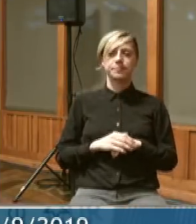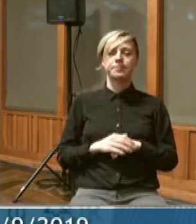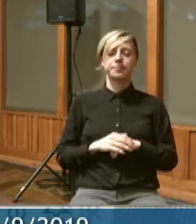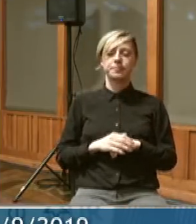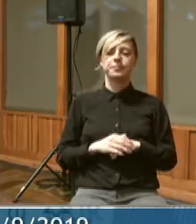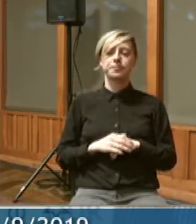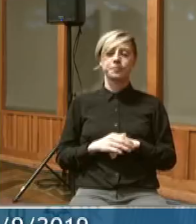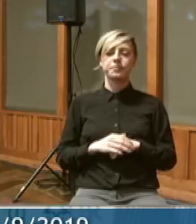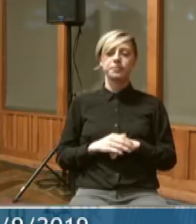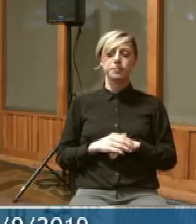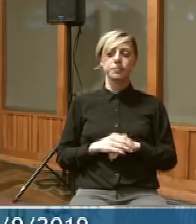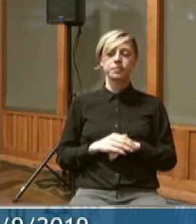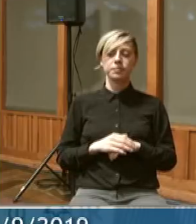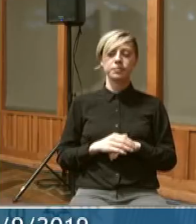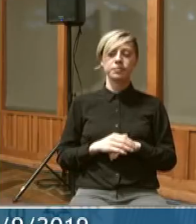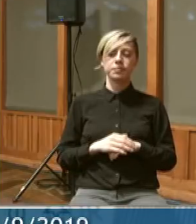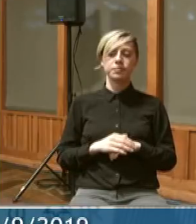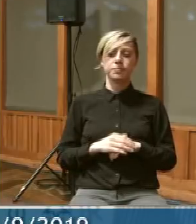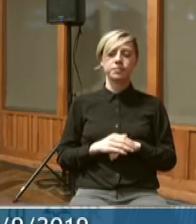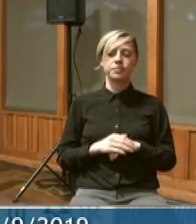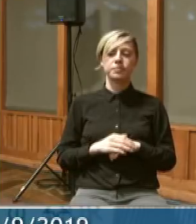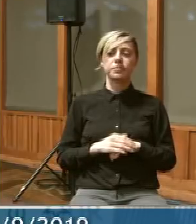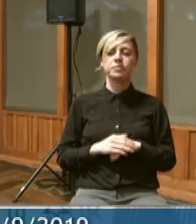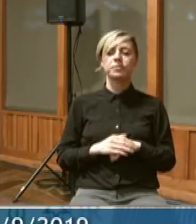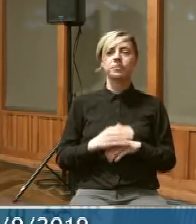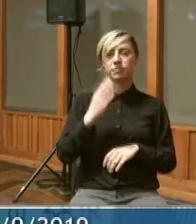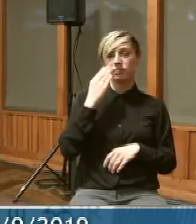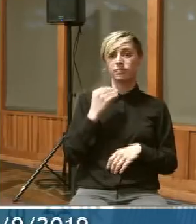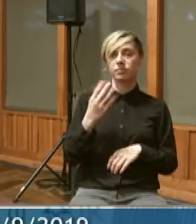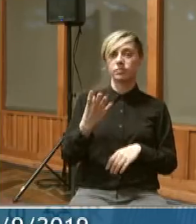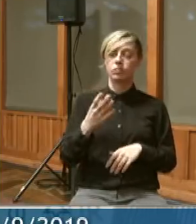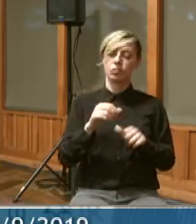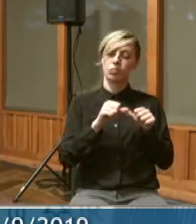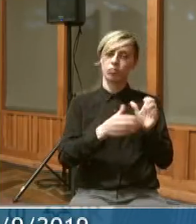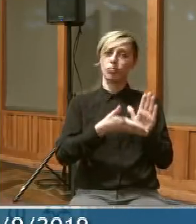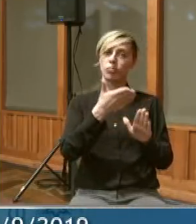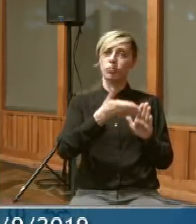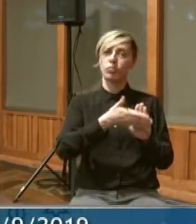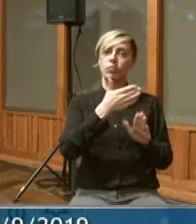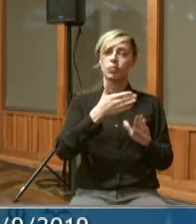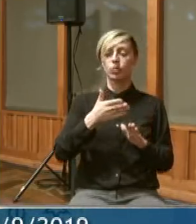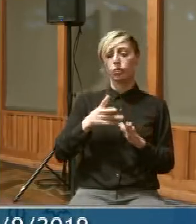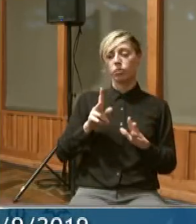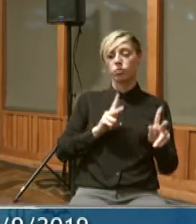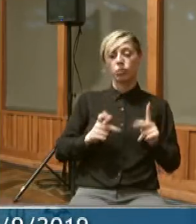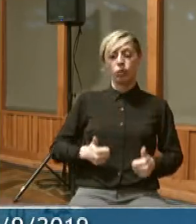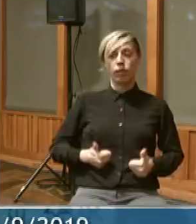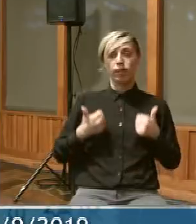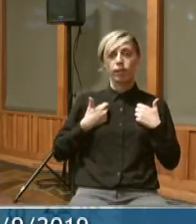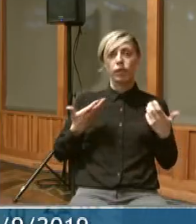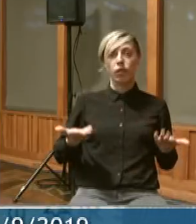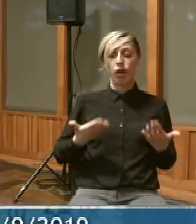PROGRAMS WHICH PROMOTE PHYSICAL, MENTAL AND SOCIAL ACTIVITY. AS WE DO THIS, THERE IS AN WILL BE AN INCREASE IN THE WELLNESS